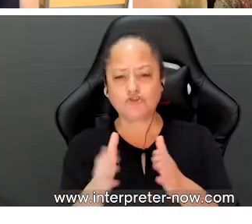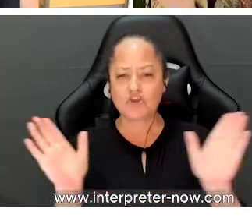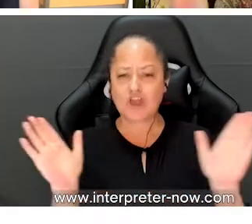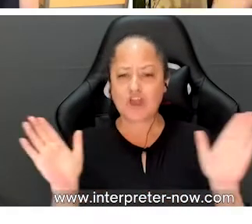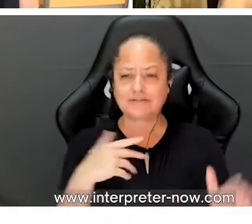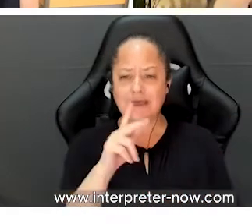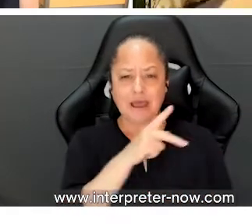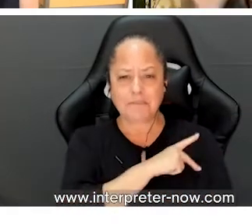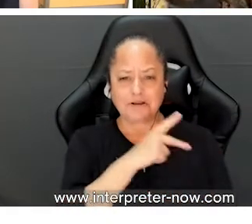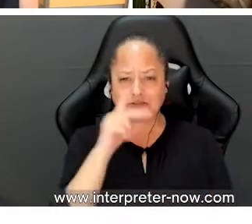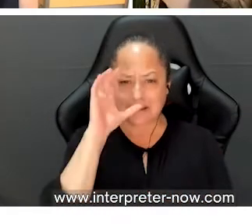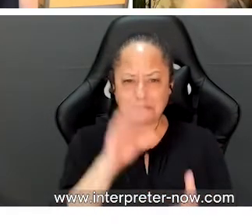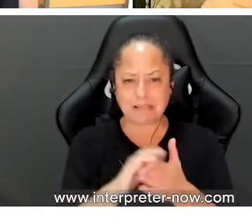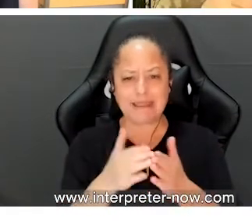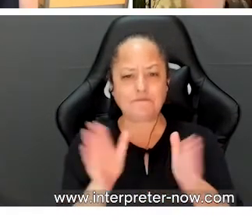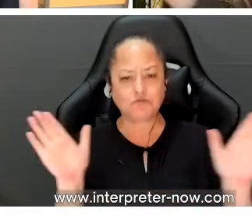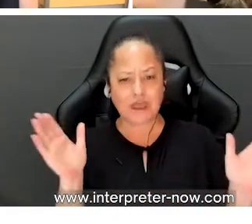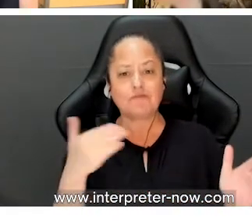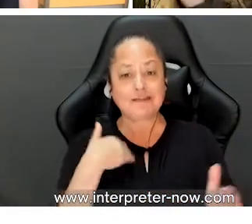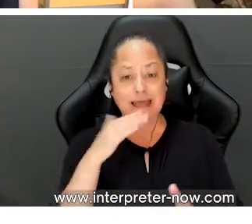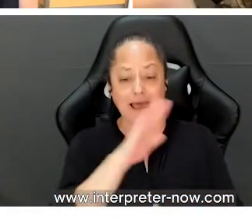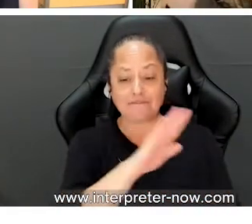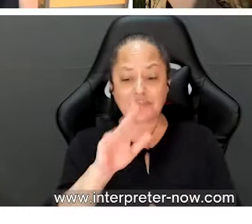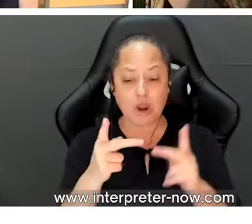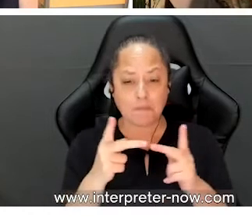However, again, always having kind of like that open door.